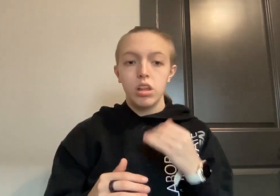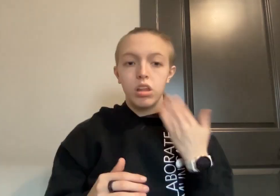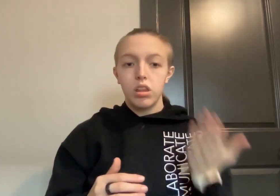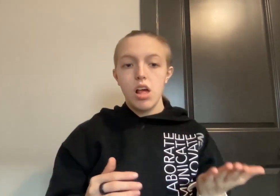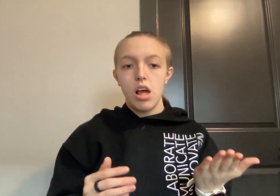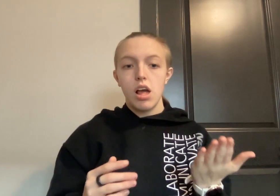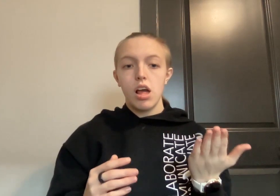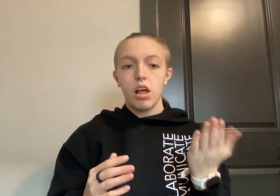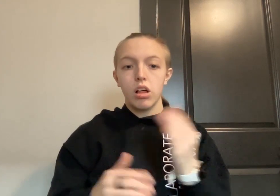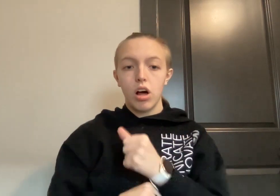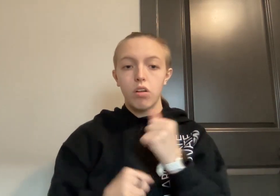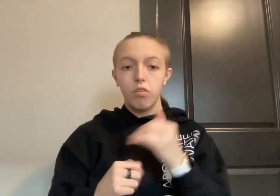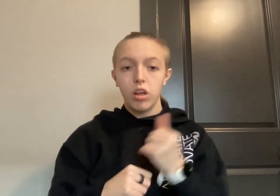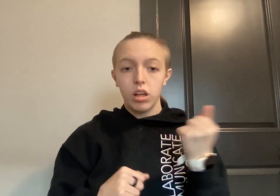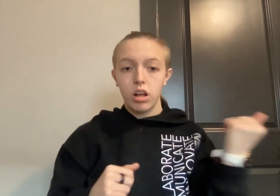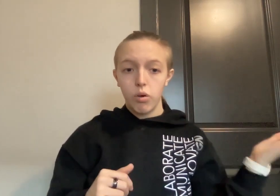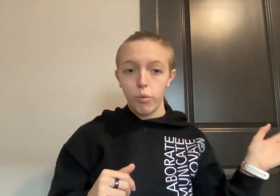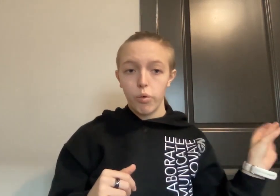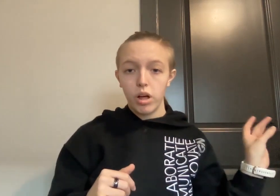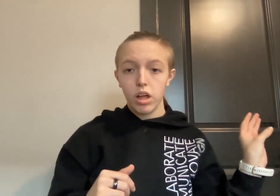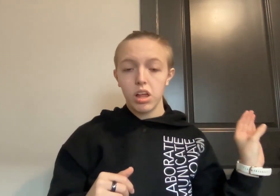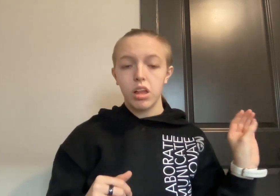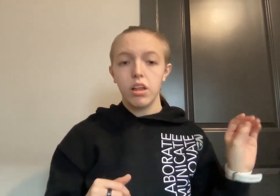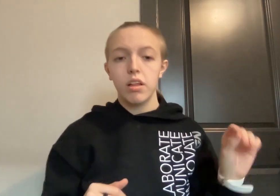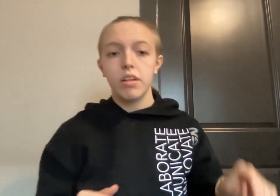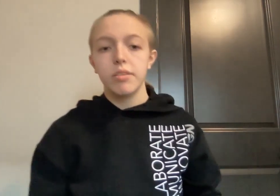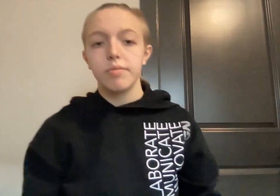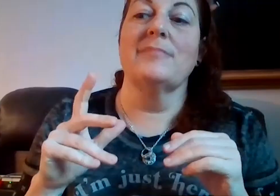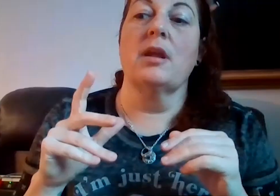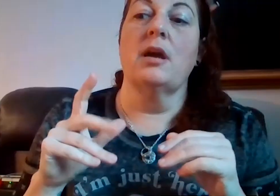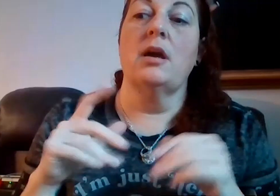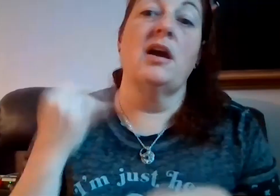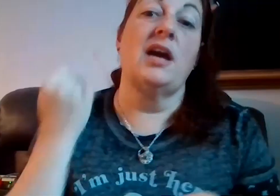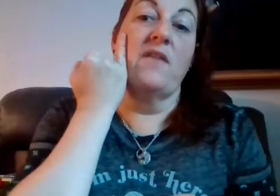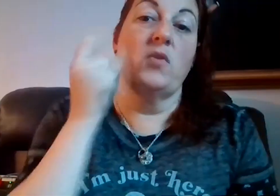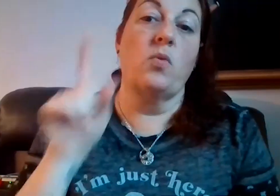that got taken away. If the school